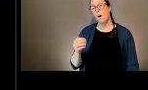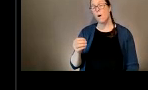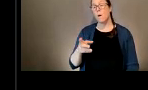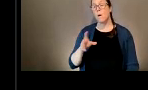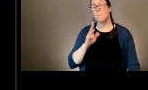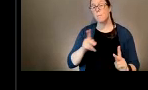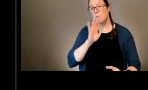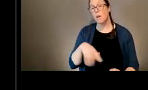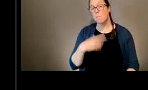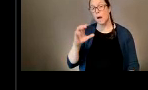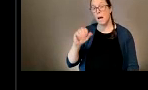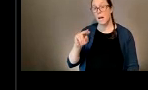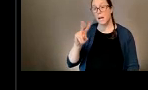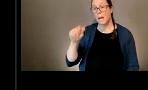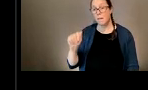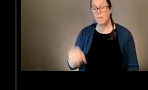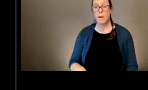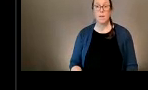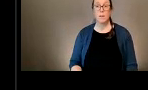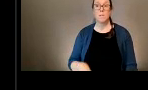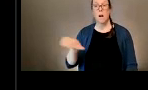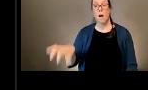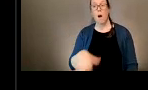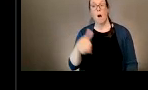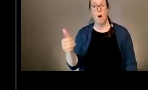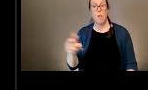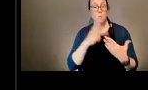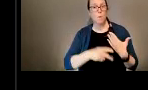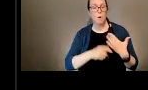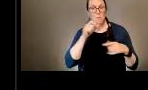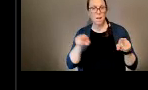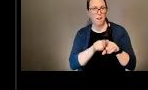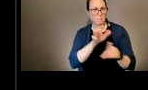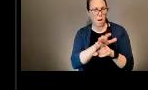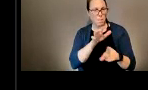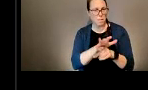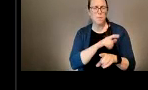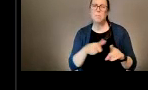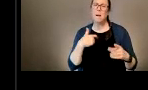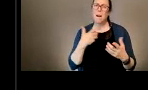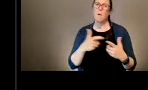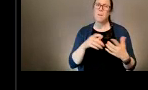and kind of lesser known programs. But I just wanna put out there that the advantage